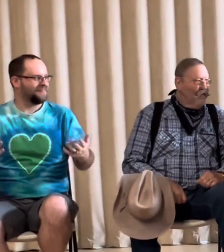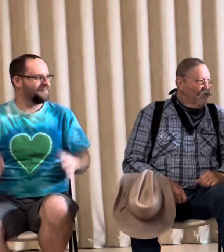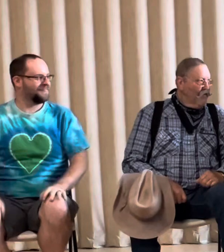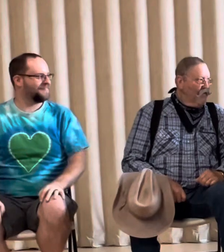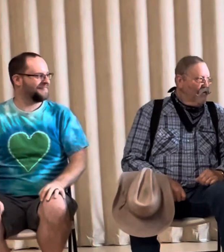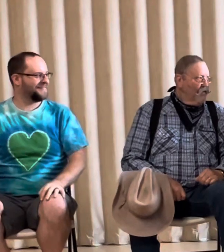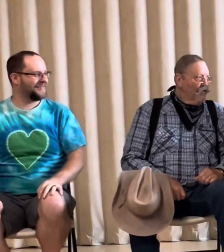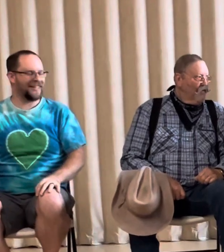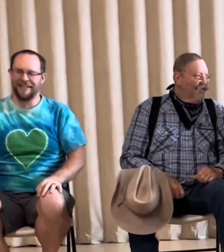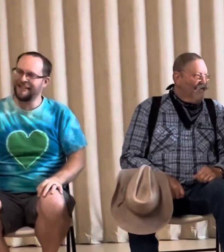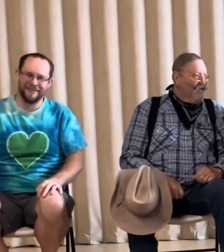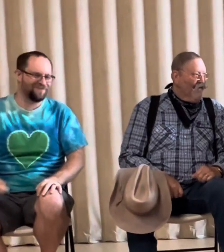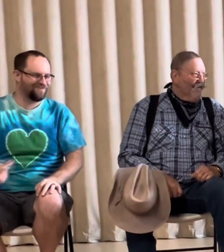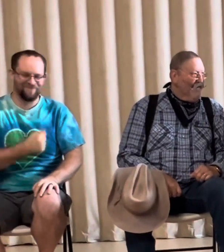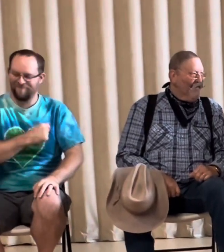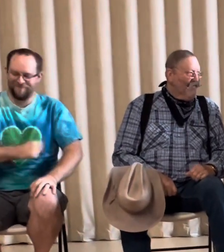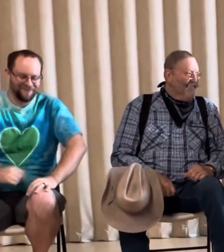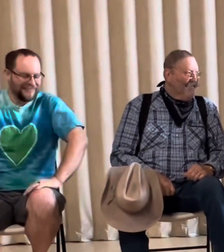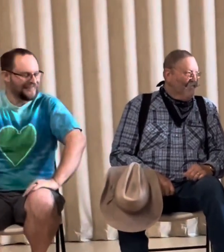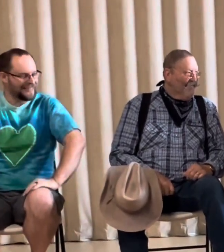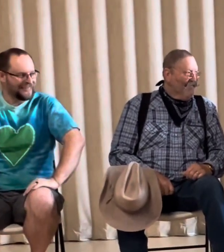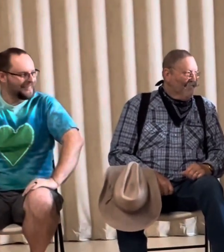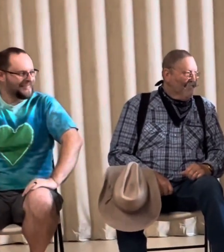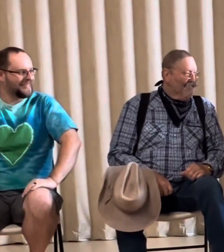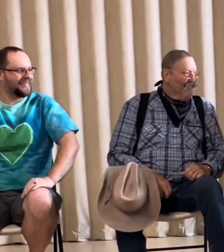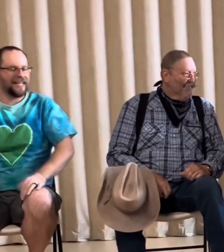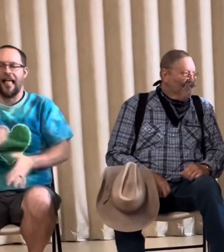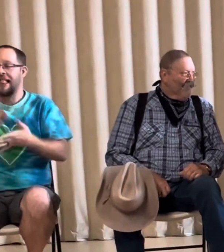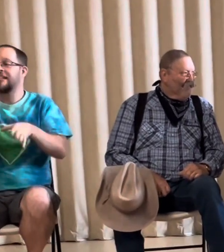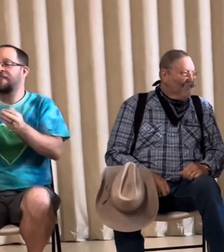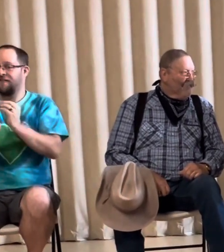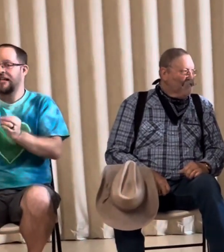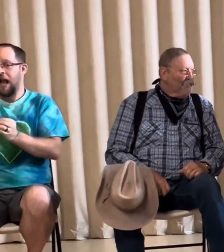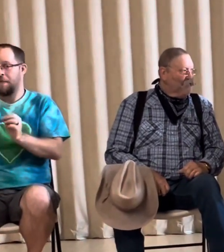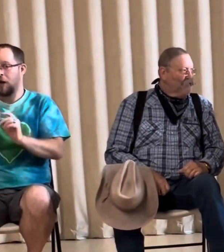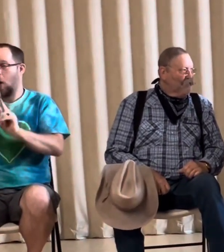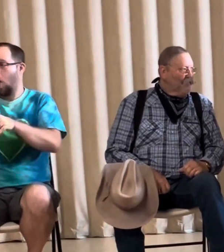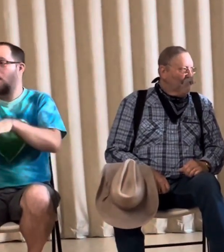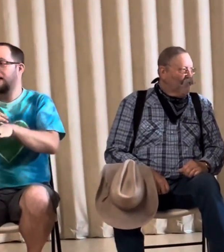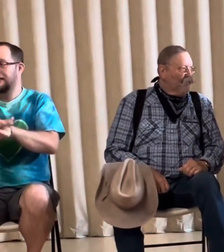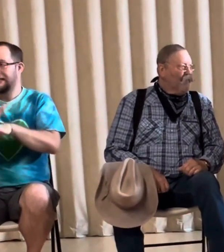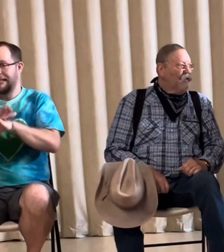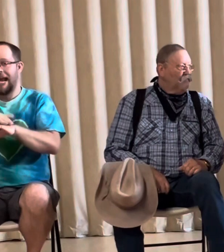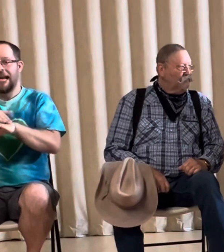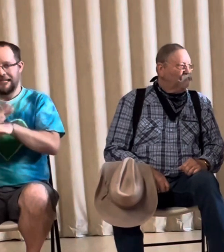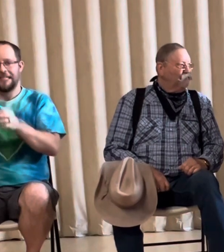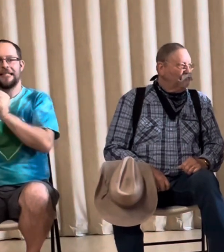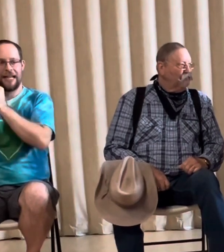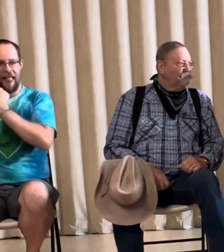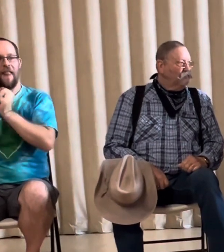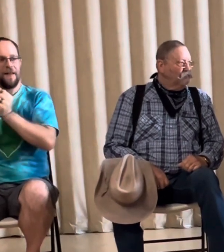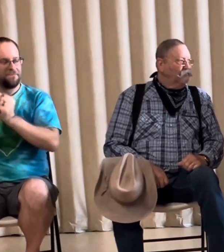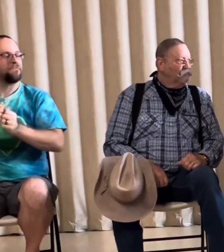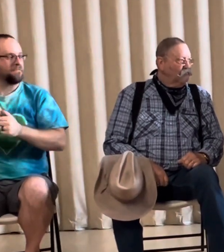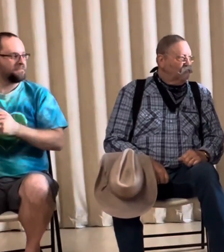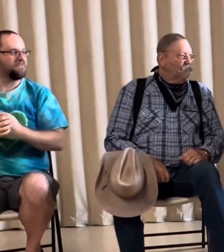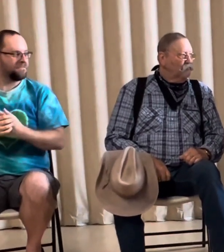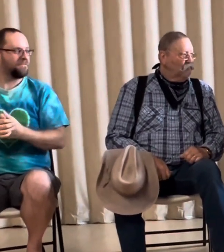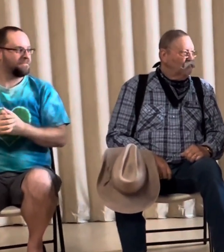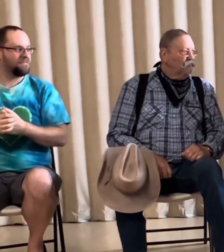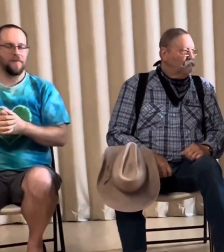Not Mr. Aaron. "Let's fix it up and go to the seaside together!" AUDIENCE: Yes! BUSTER: Yeah! He looks at me and